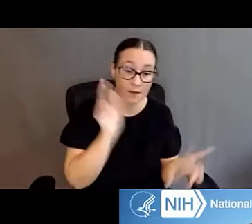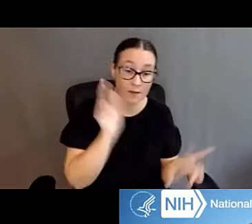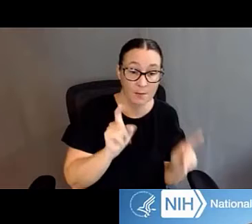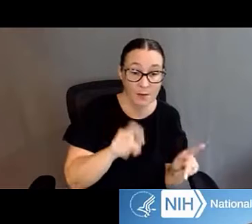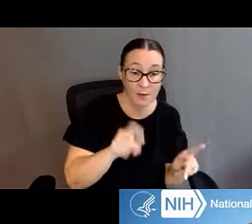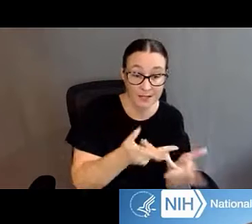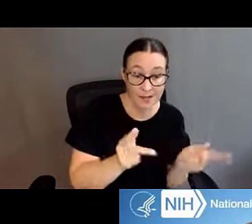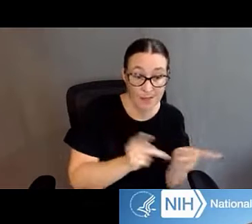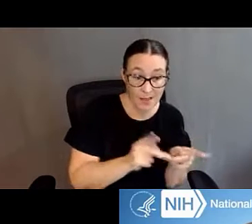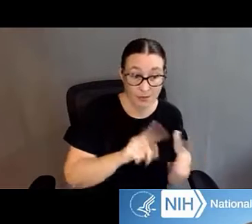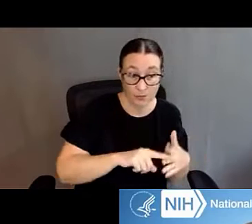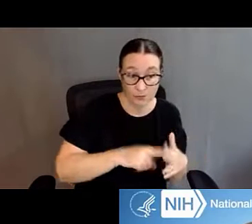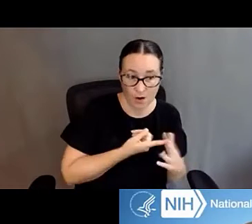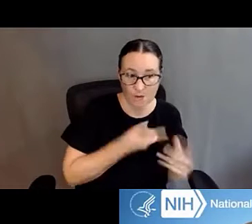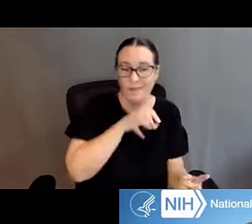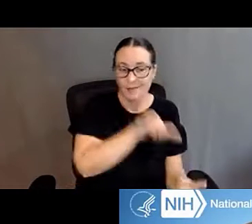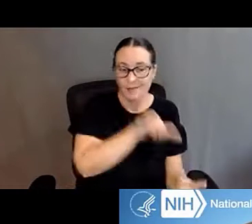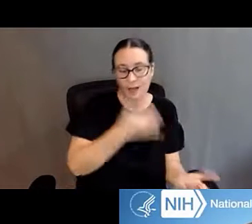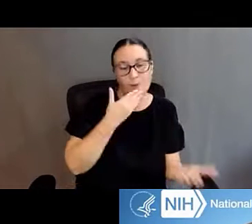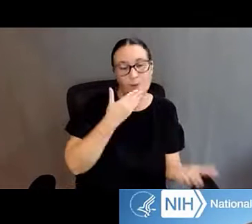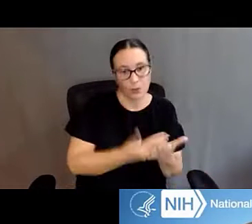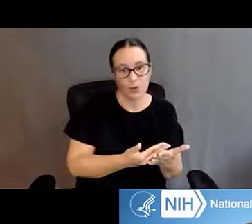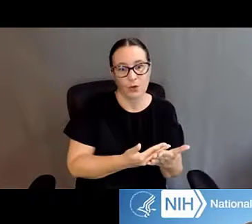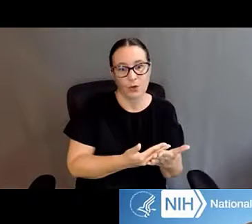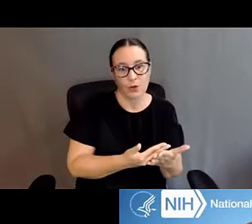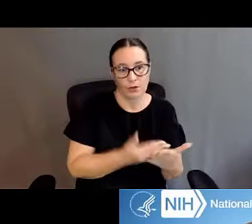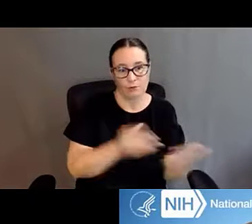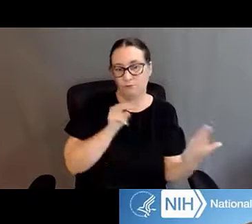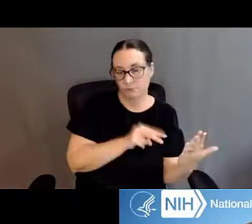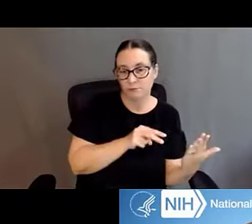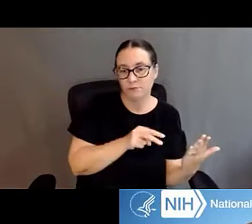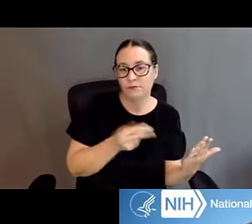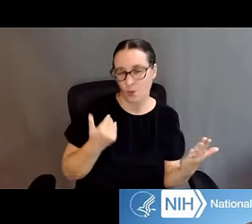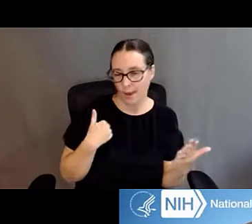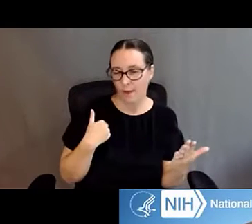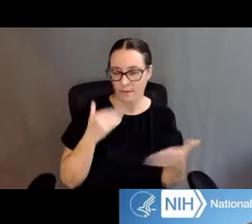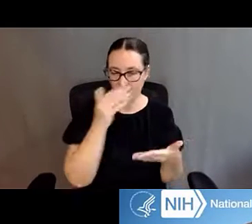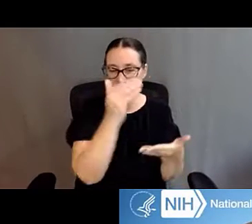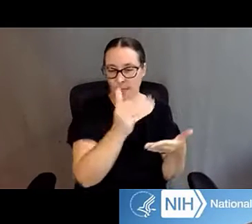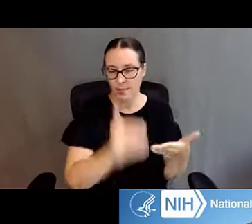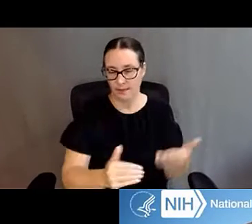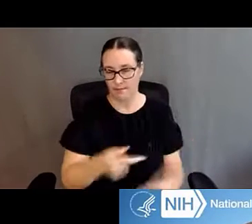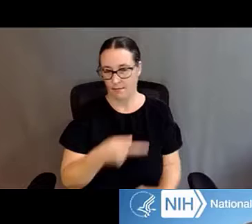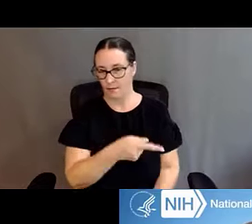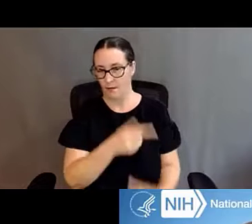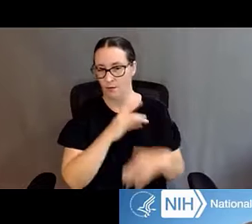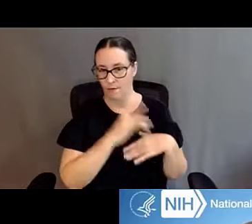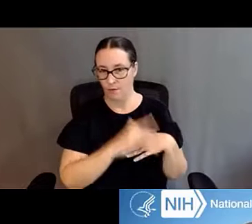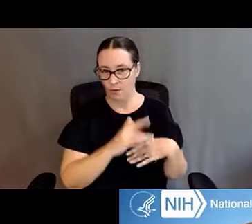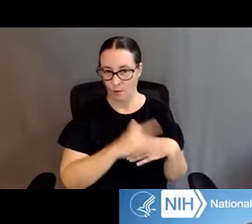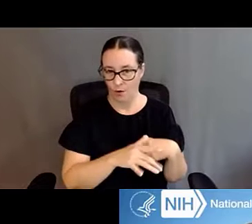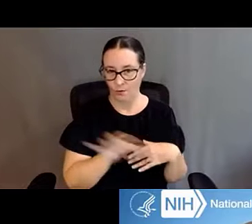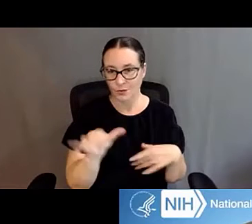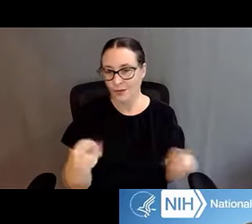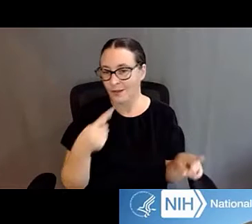that could be a great place to look at, and there's also some lists there. So the ... As you said, the ecosystem is large,